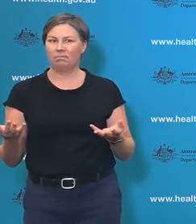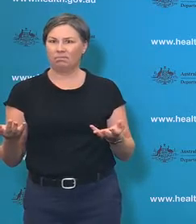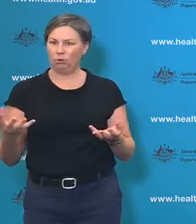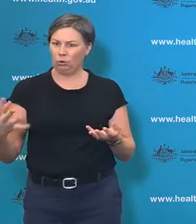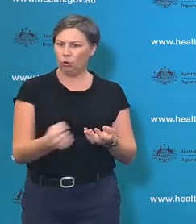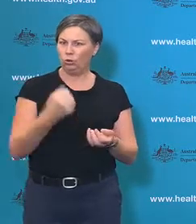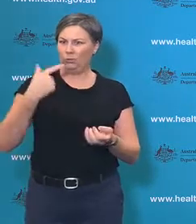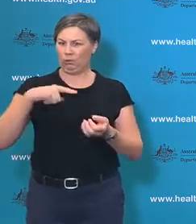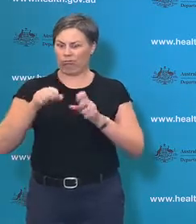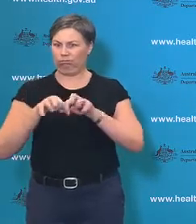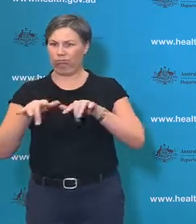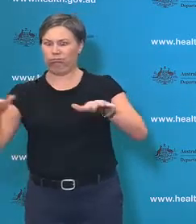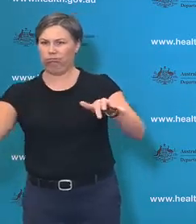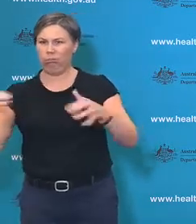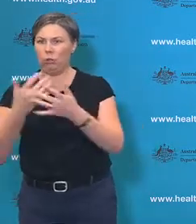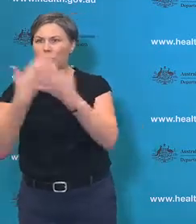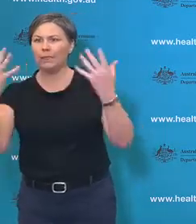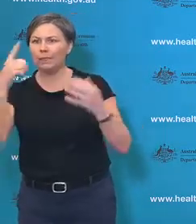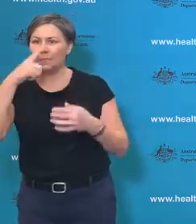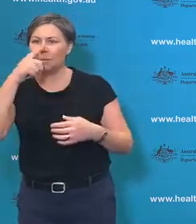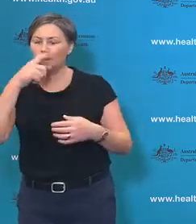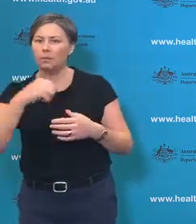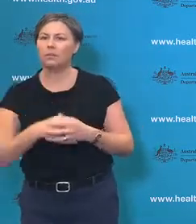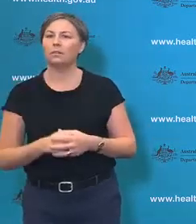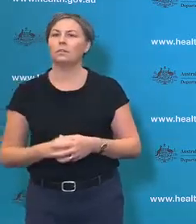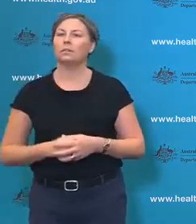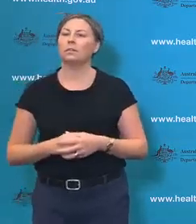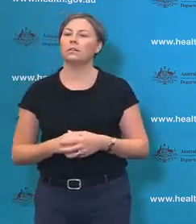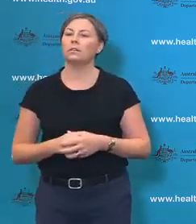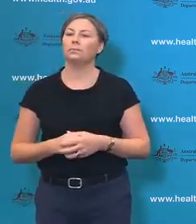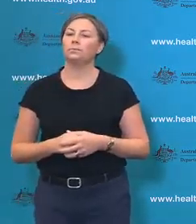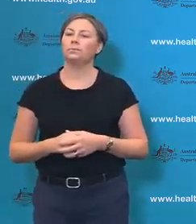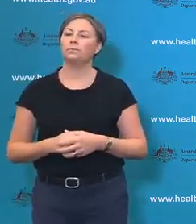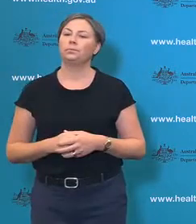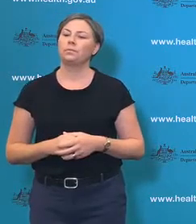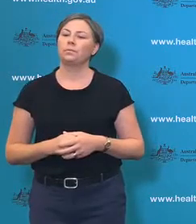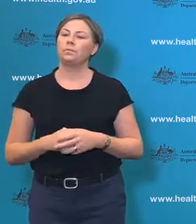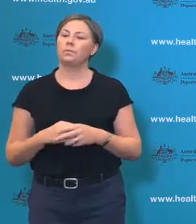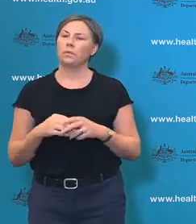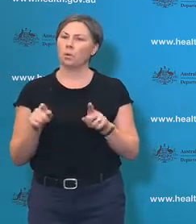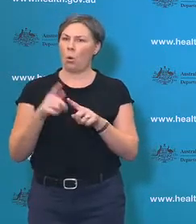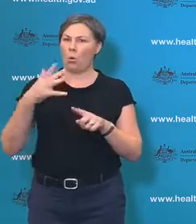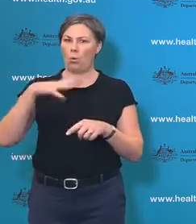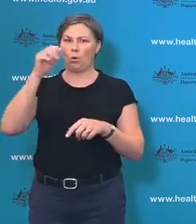Can you just talk about the effectiveness also in multicultural communities? Yes, thank you so the question was